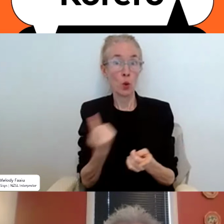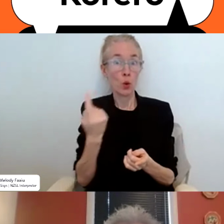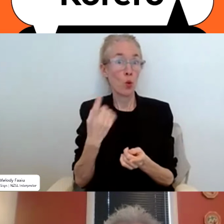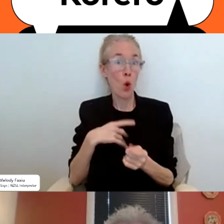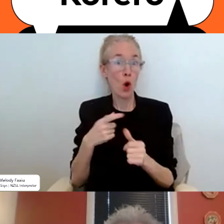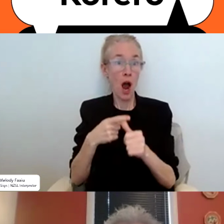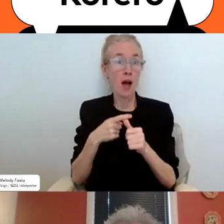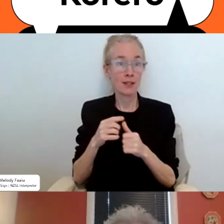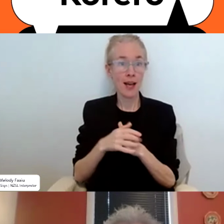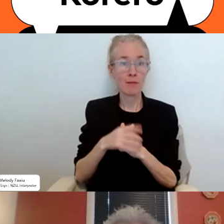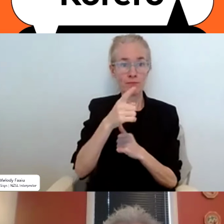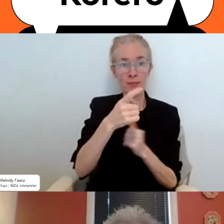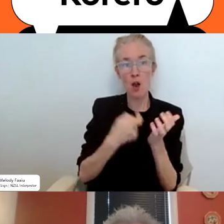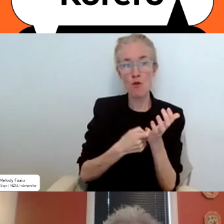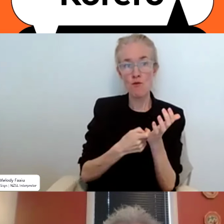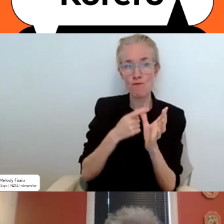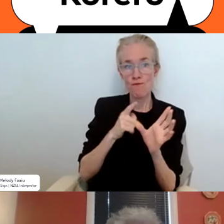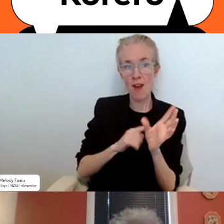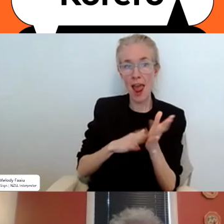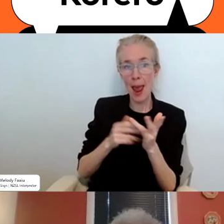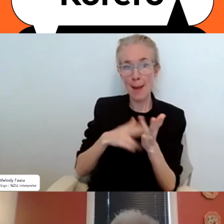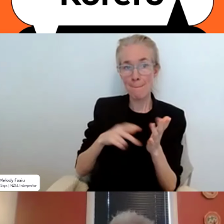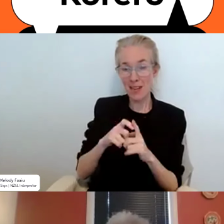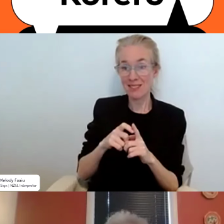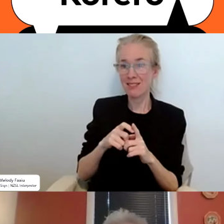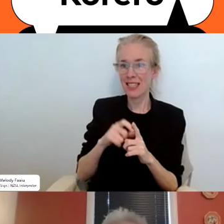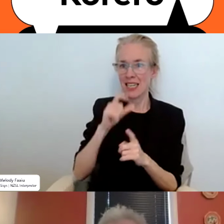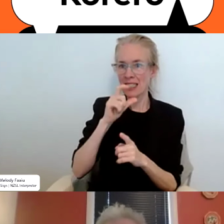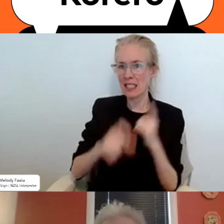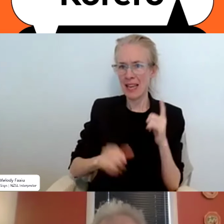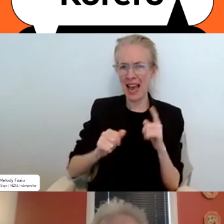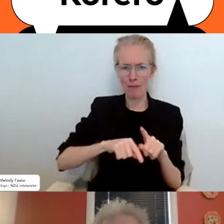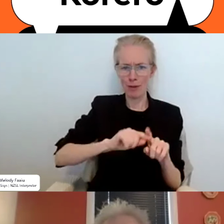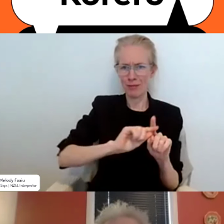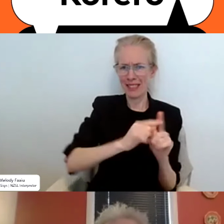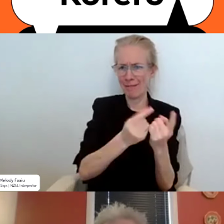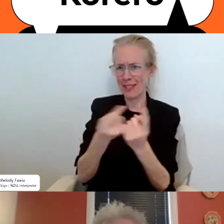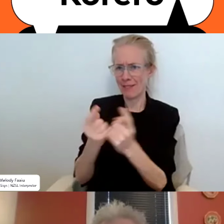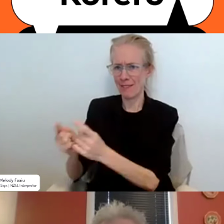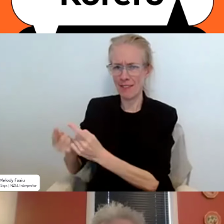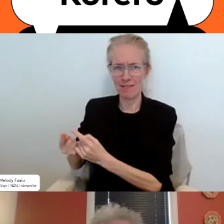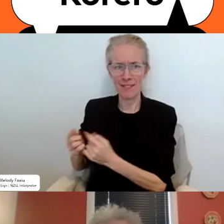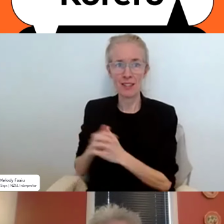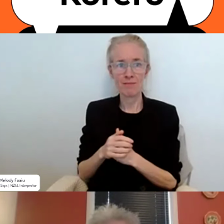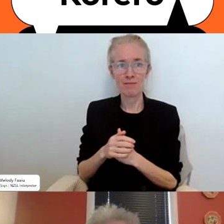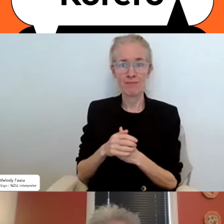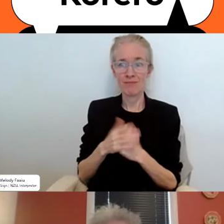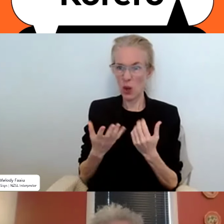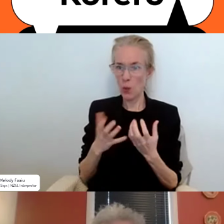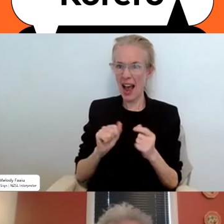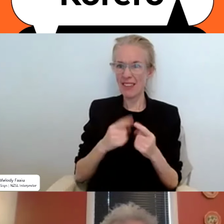of disability and everybody's either not involved in any of them and involved in different ones, it's amazing how they do, you know,